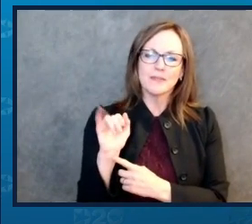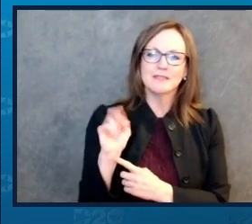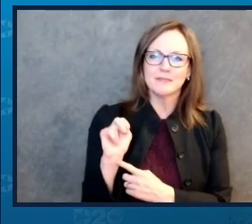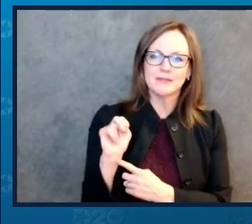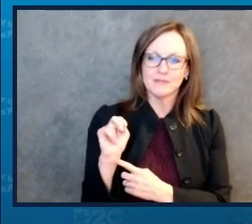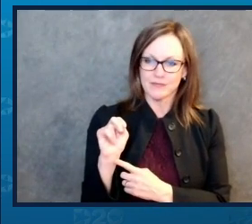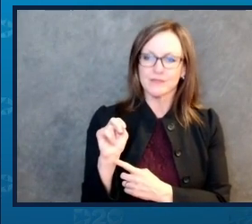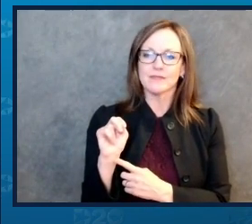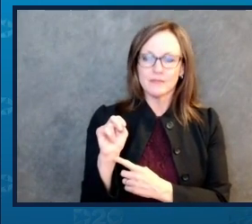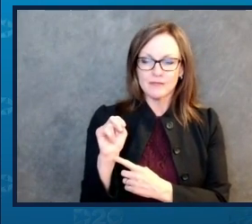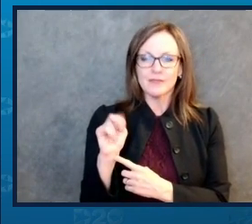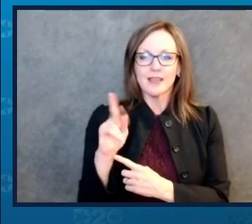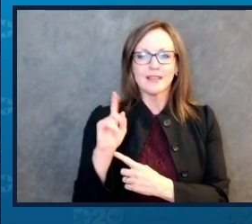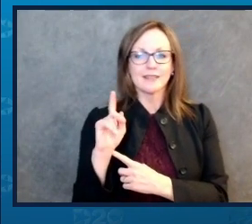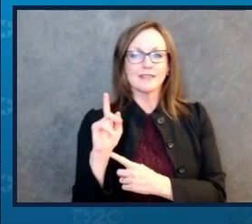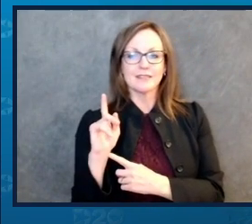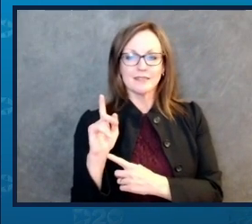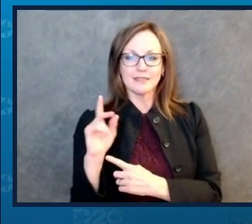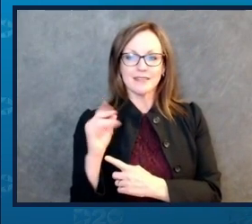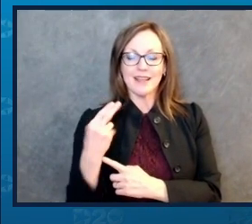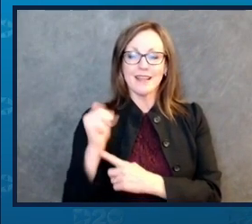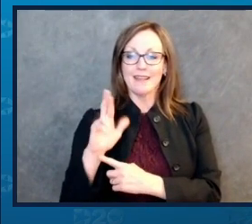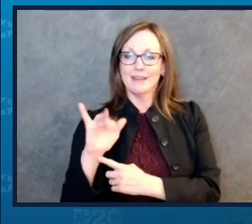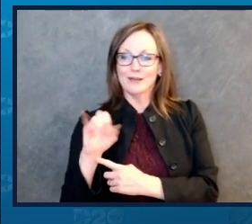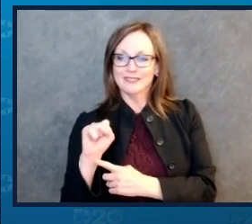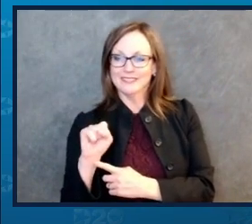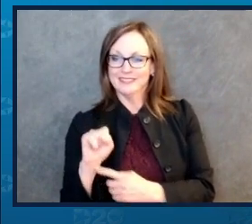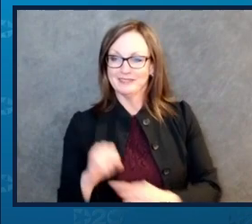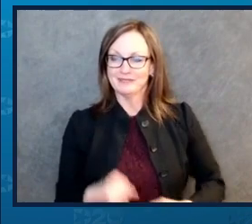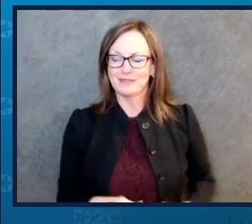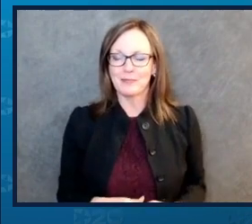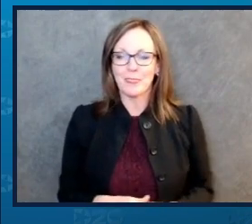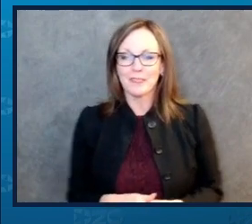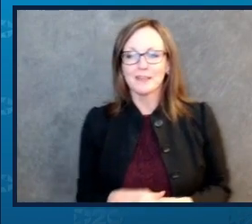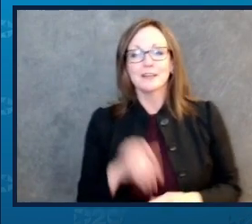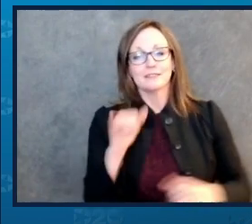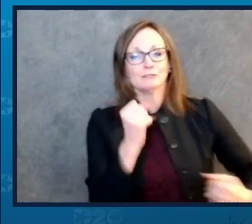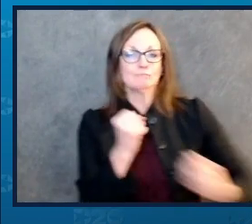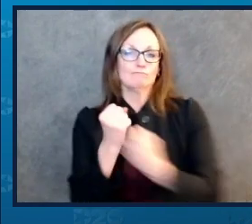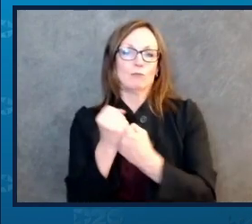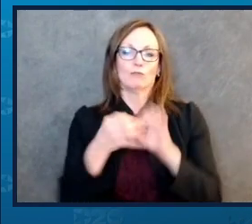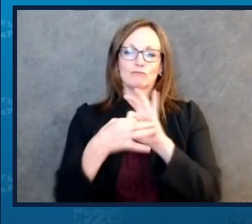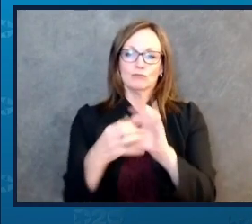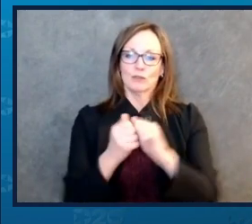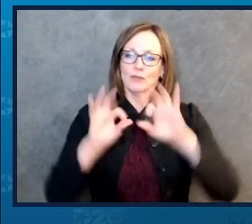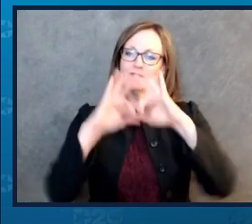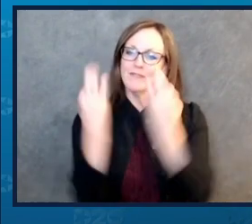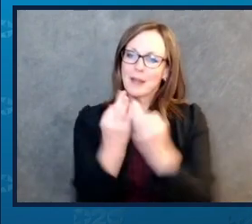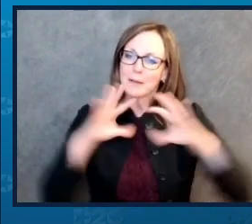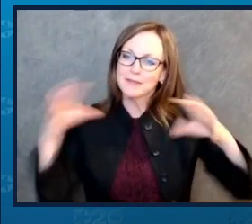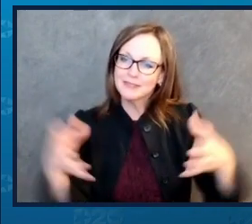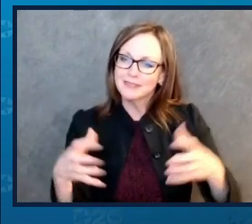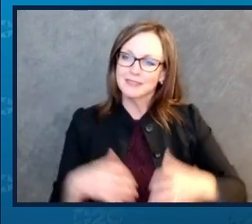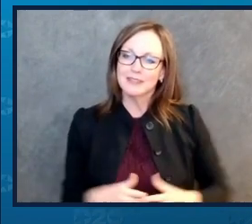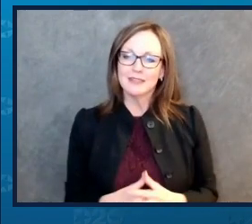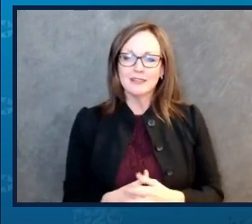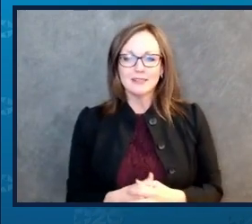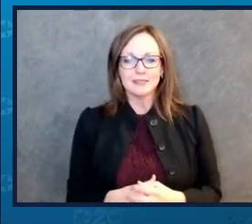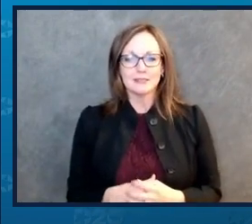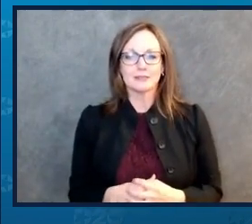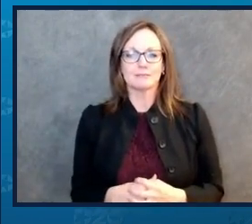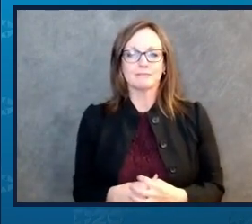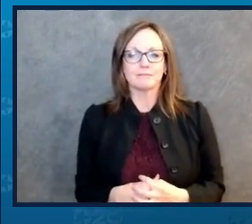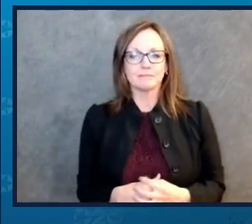VOTE FOR?